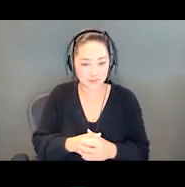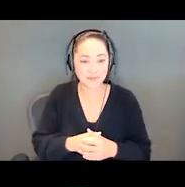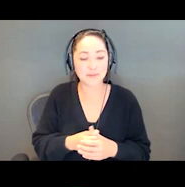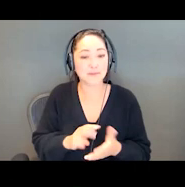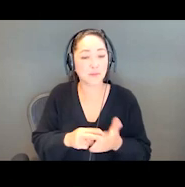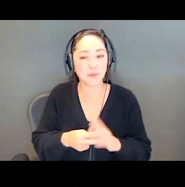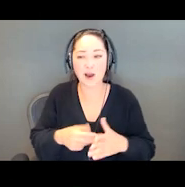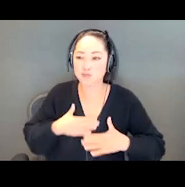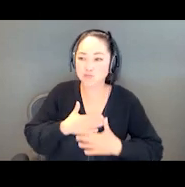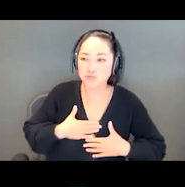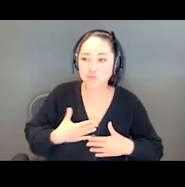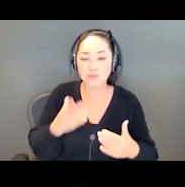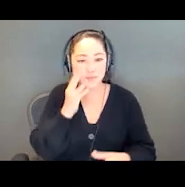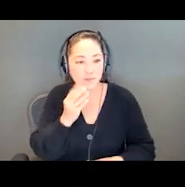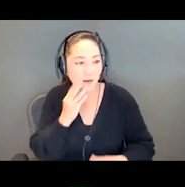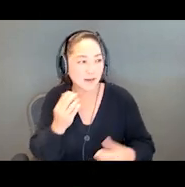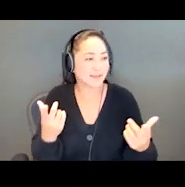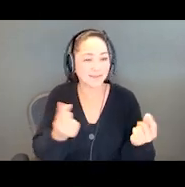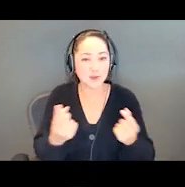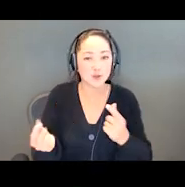a luxury for the few but the right for all.